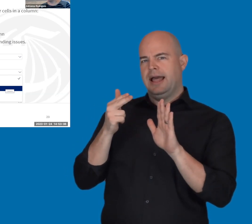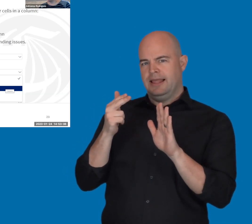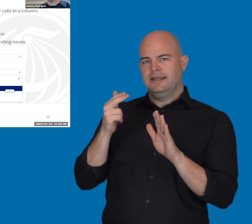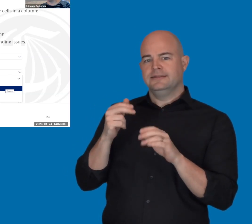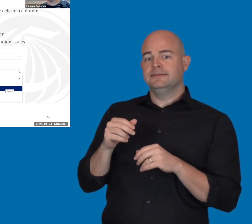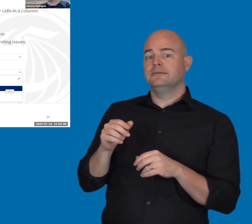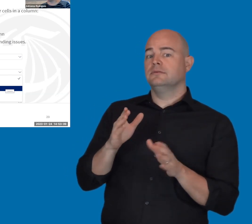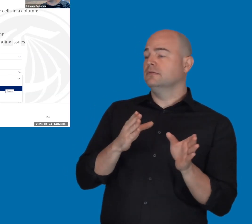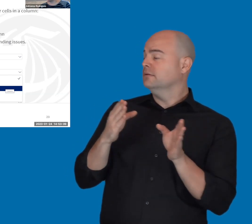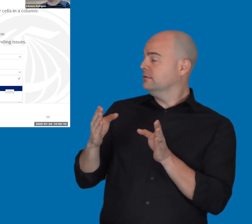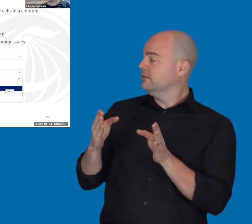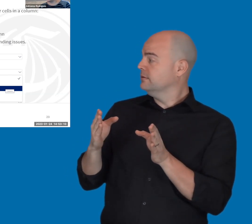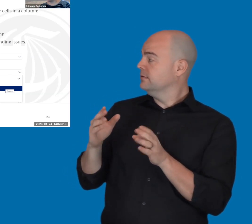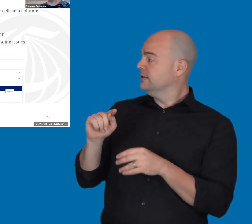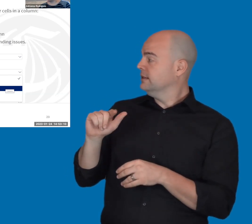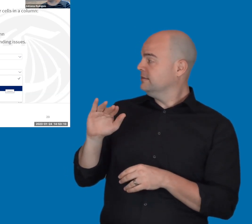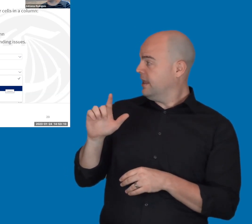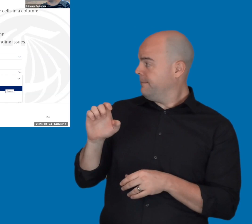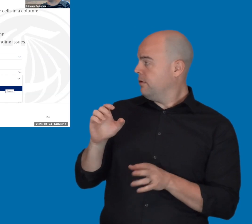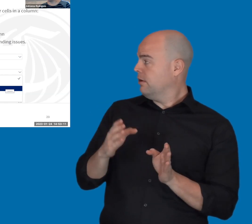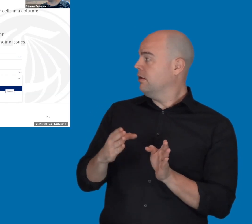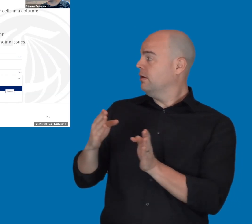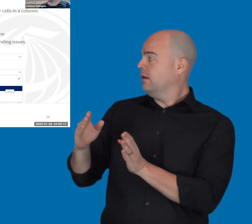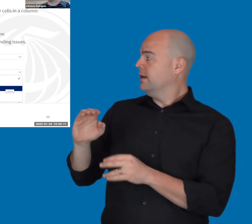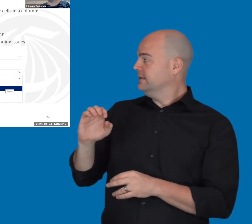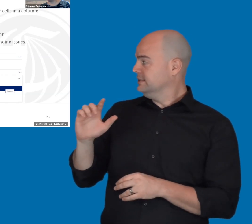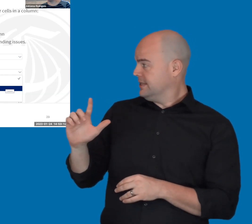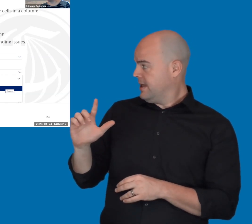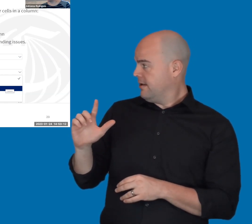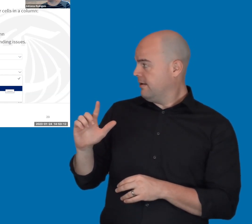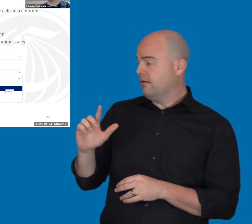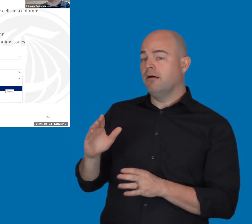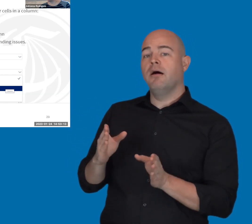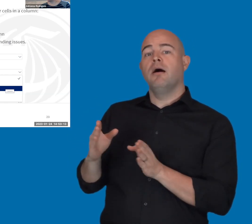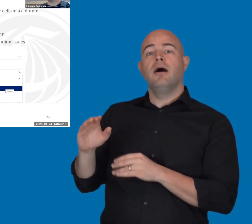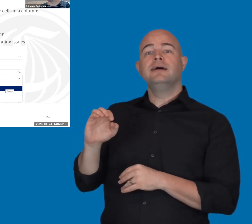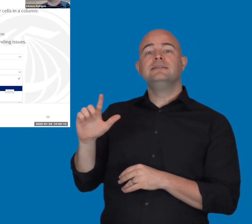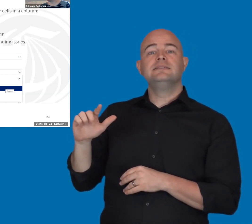You would navigate to Table and then Cell, and Cell Properties.